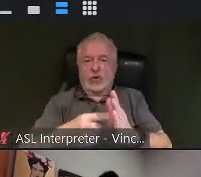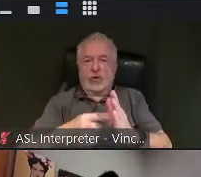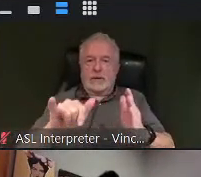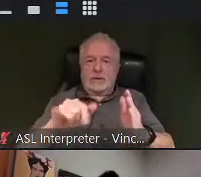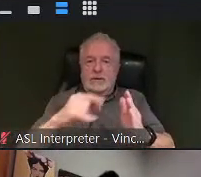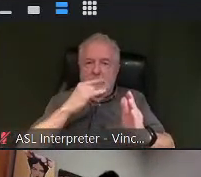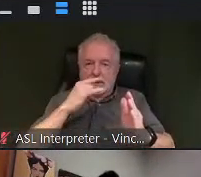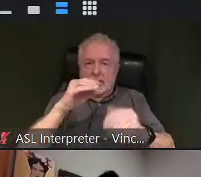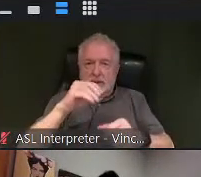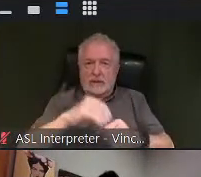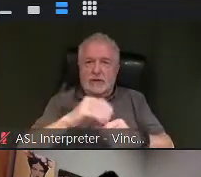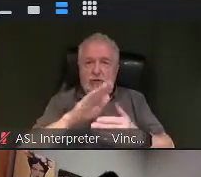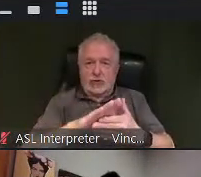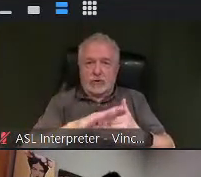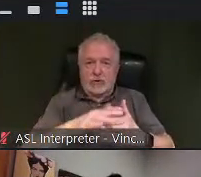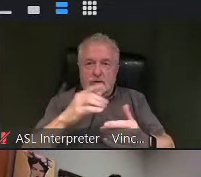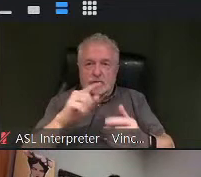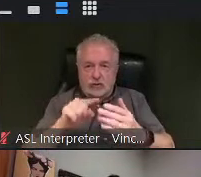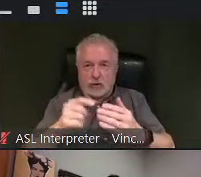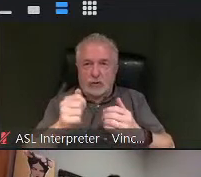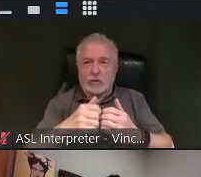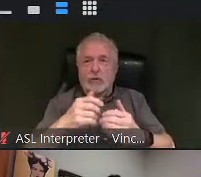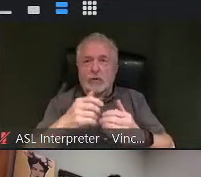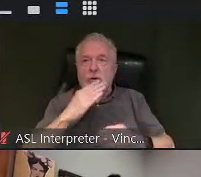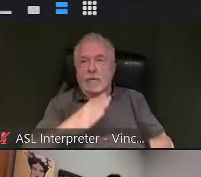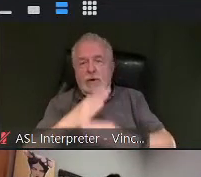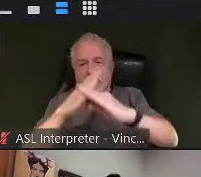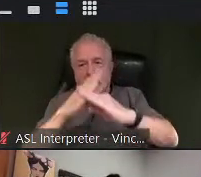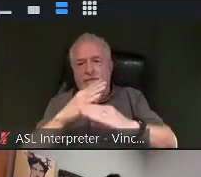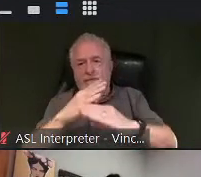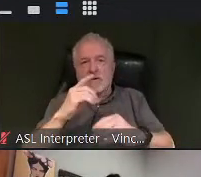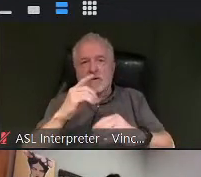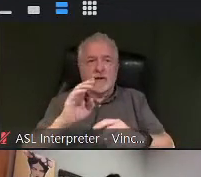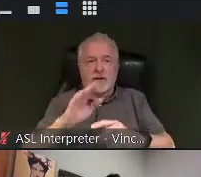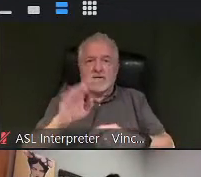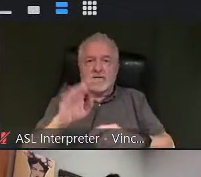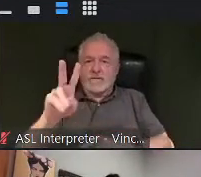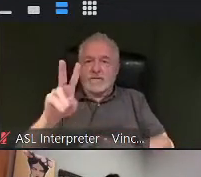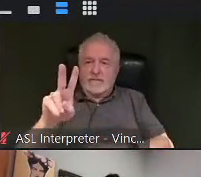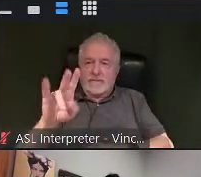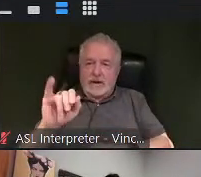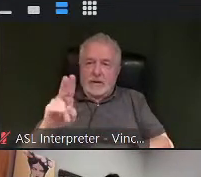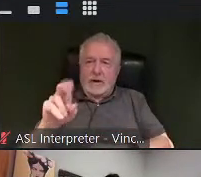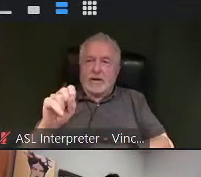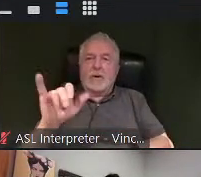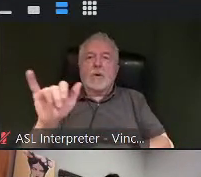kids in school are starting with a good protection for the virus, but it's also